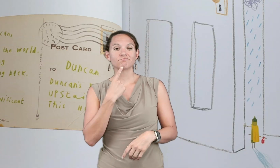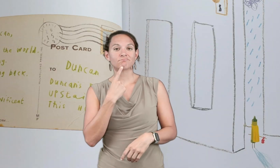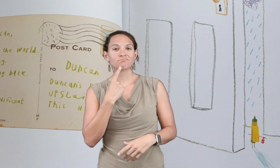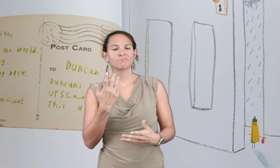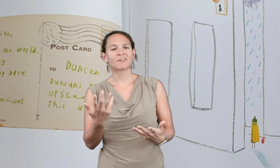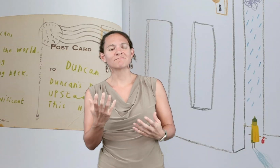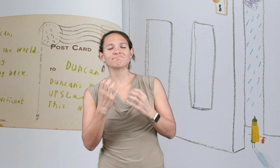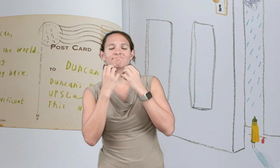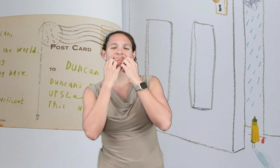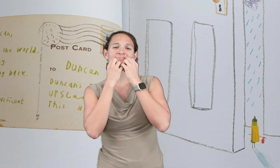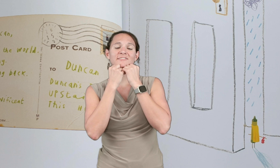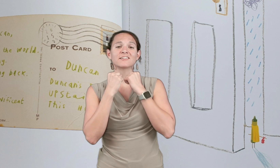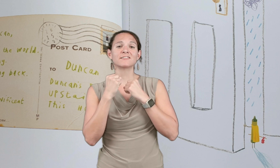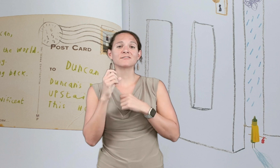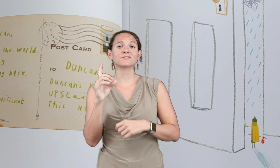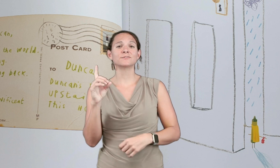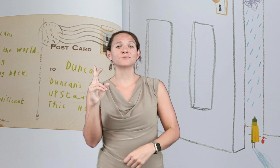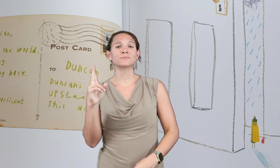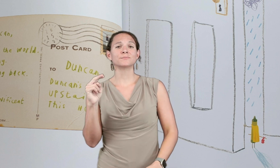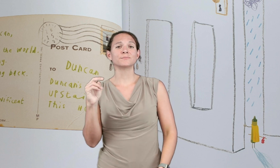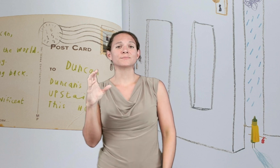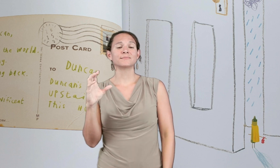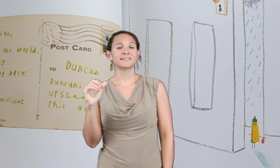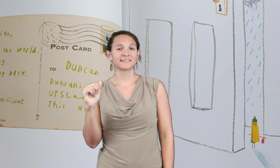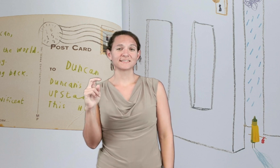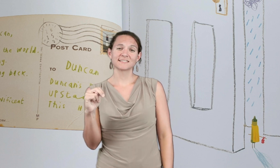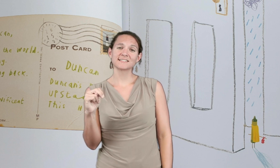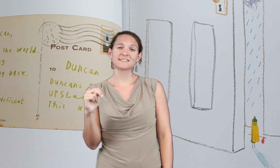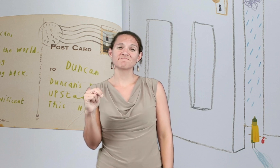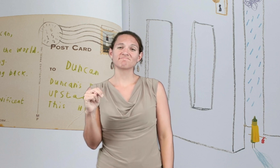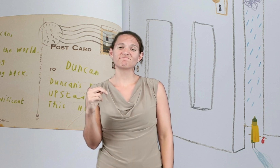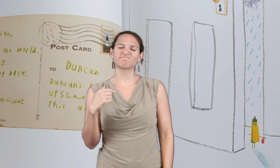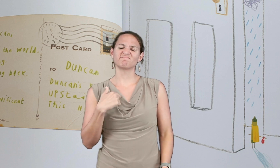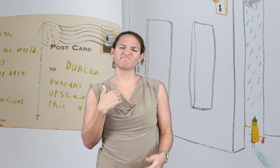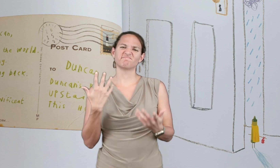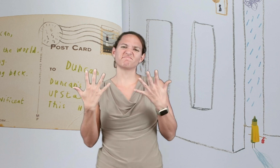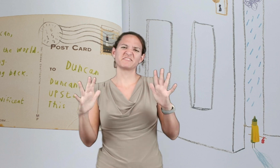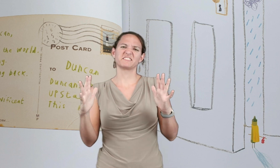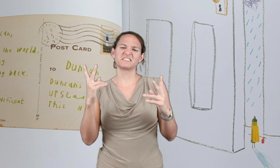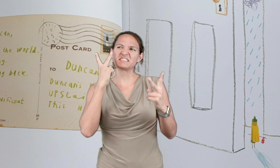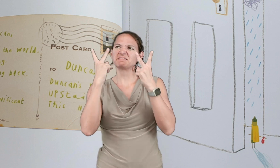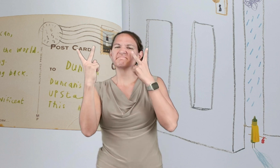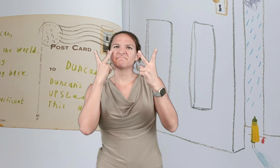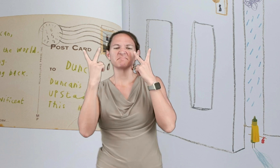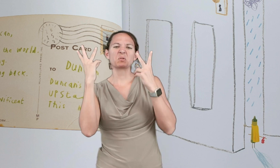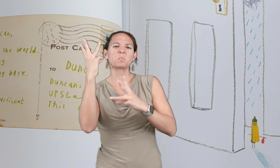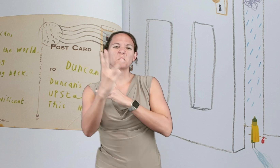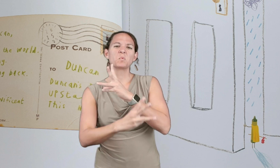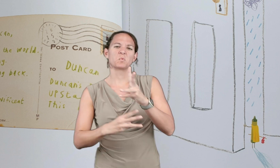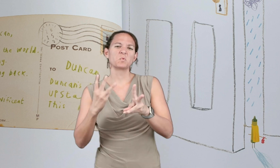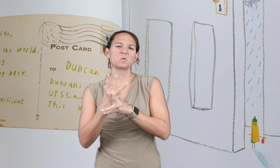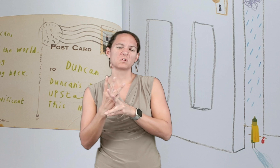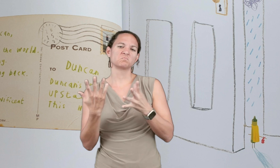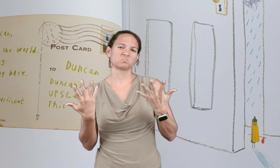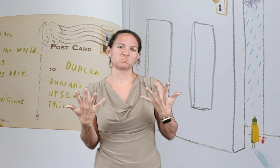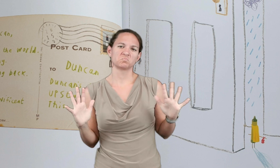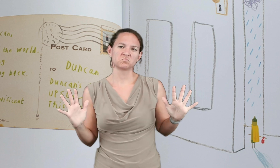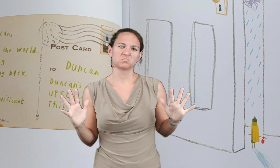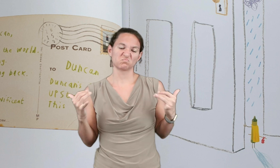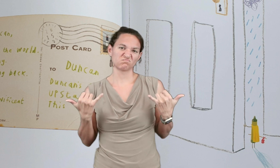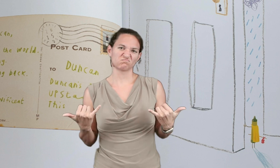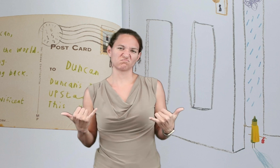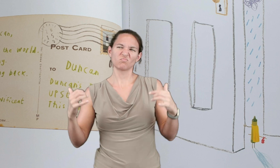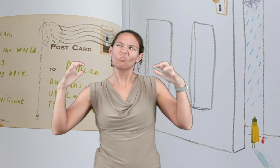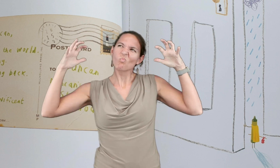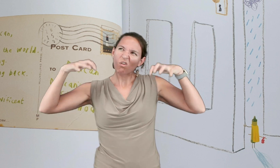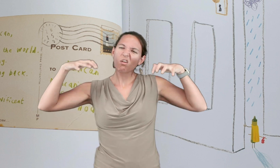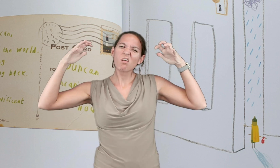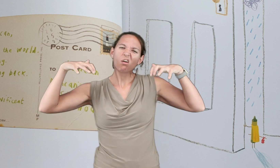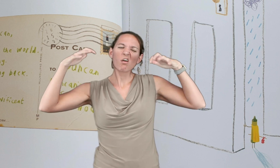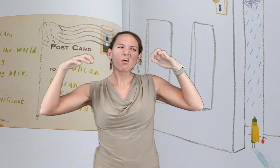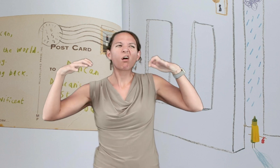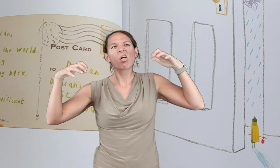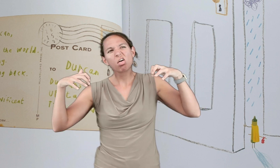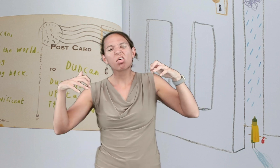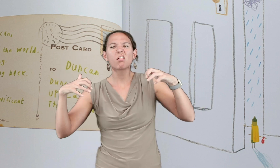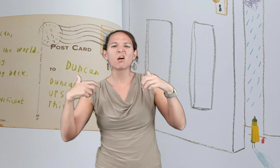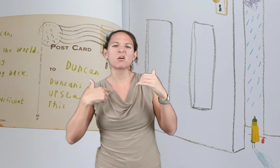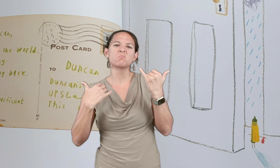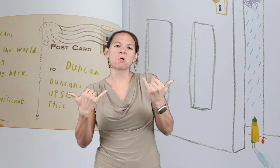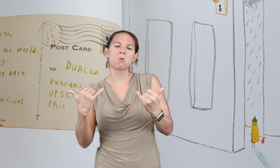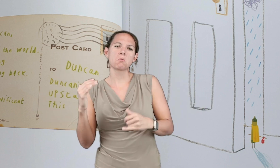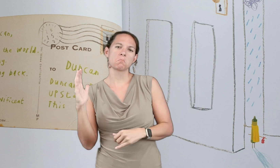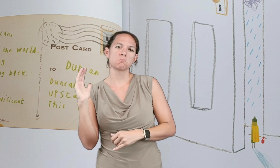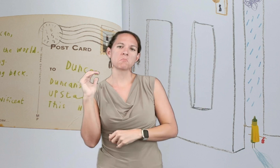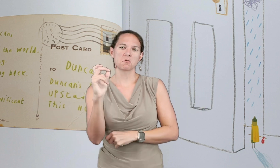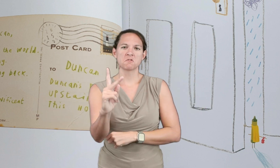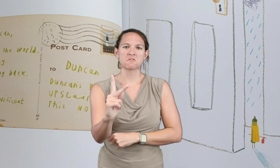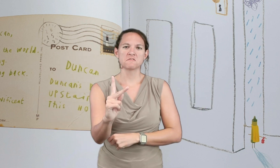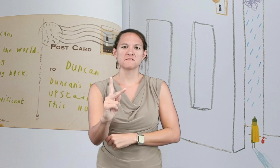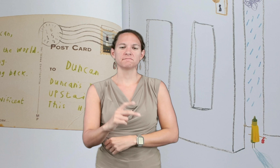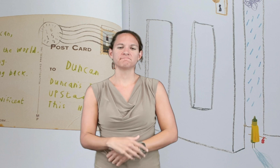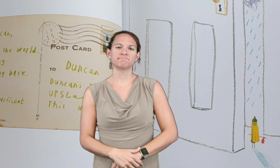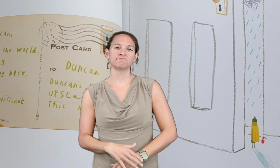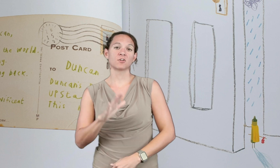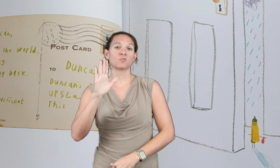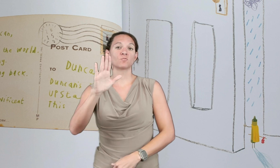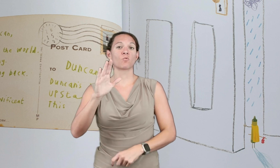The next postcard says,”Dear Duncan, Iʻve seen the world. Now it's rainy. Iʻm coming back.